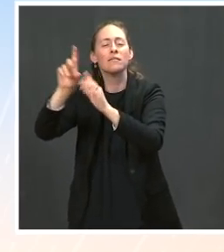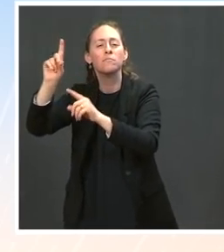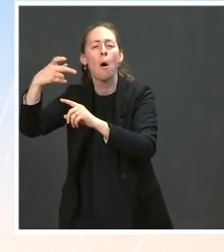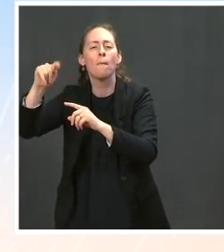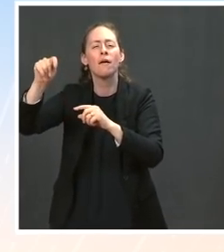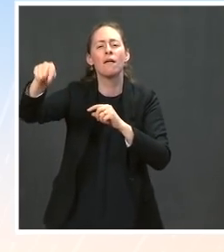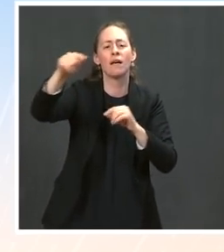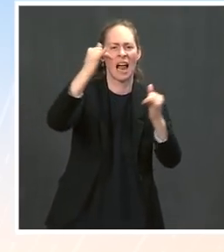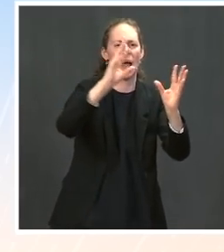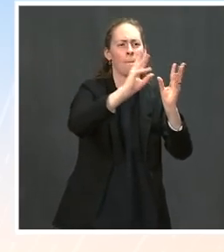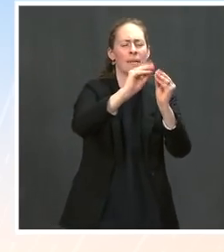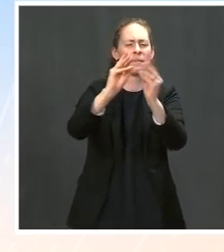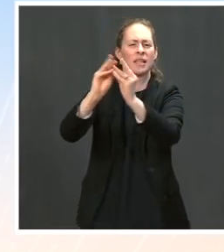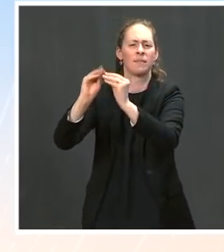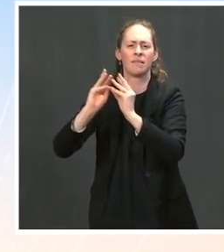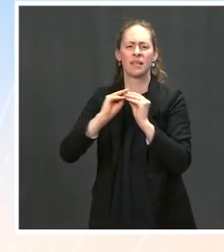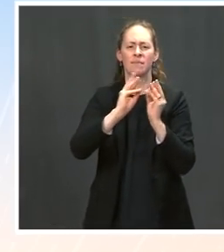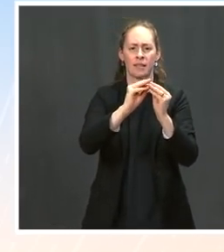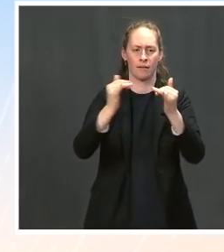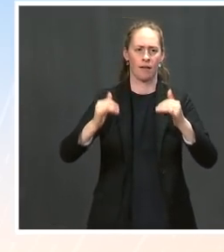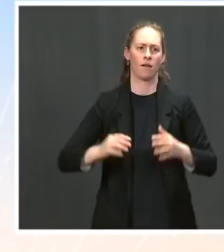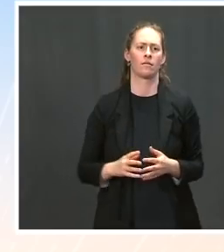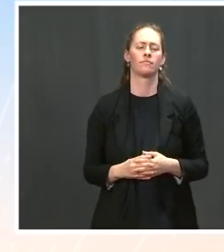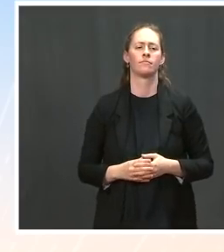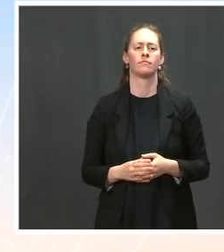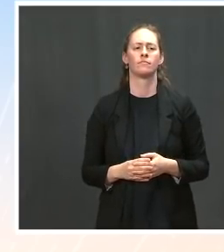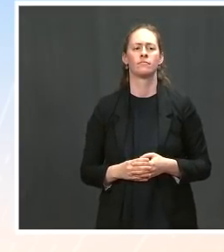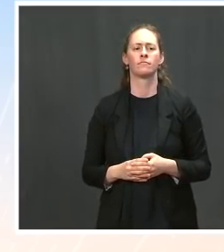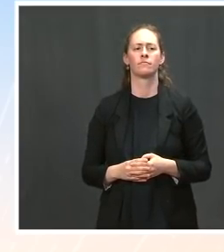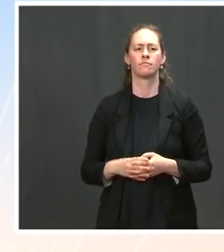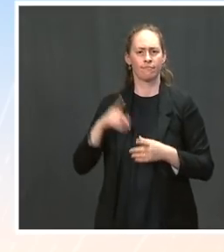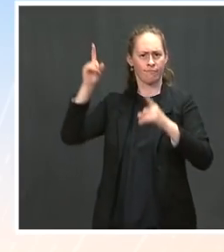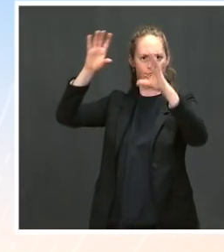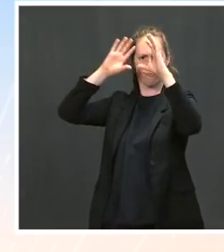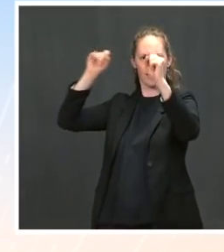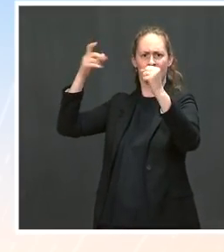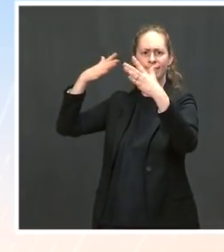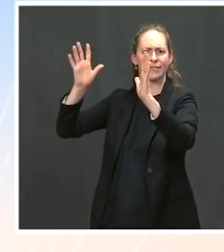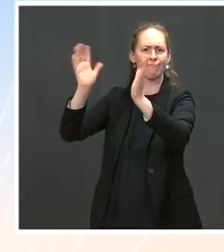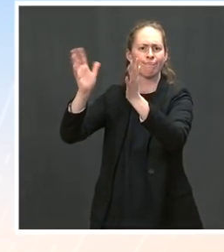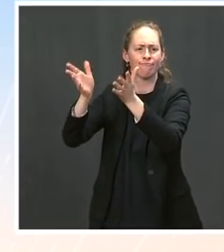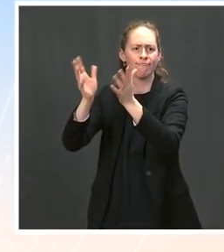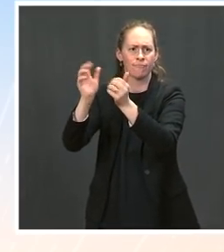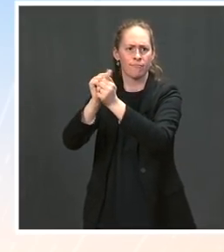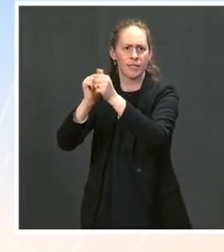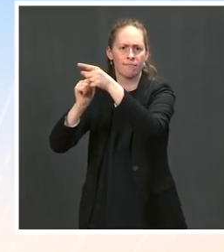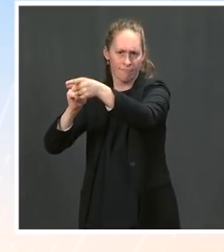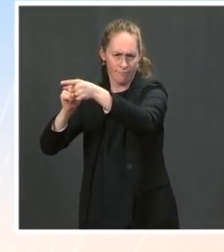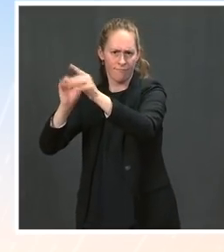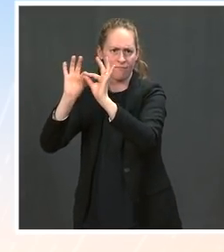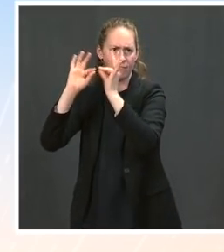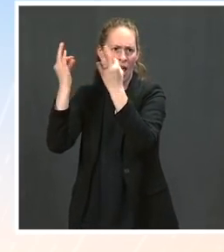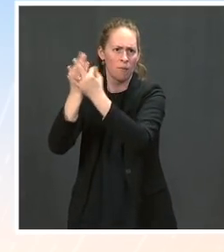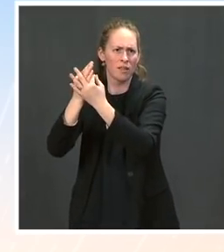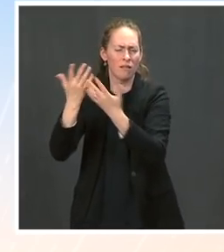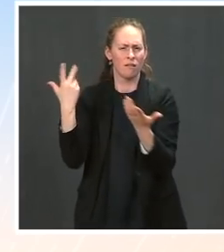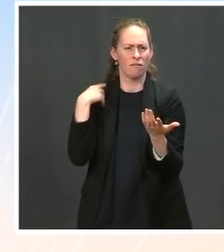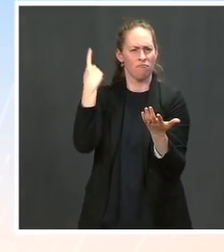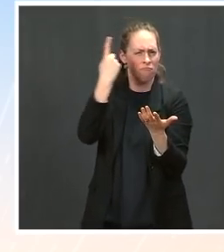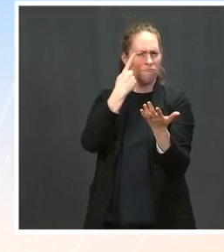The Press: Yes. The President spoke with the Floyd family yesterday. He talked about the trial today. What does he see as his role or responsibility as President